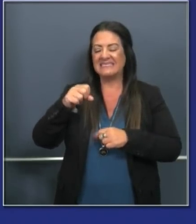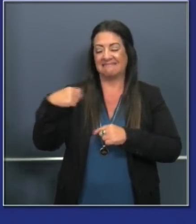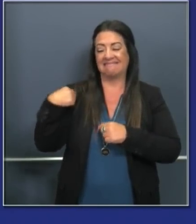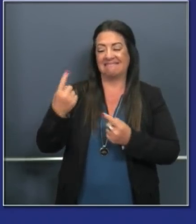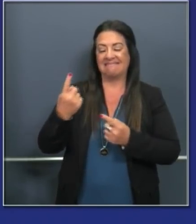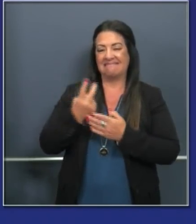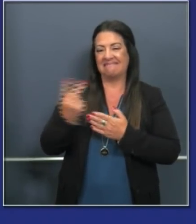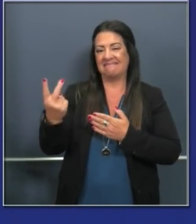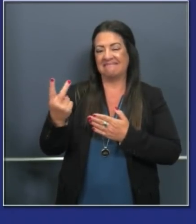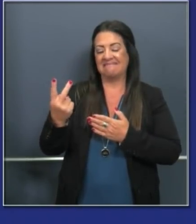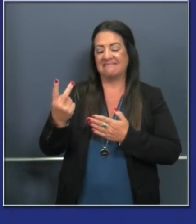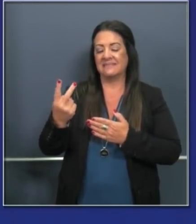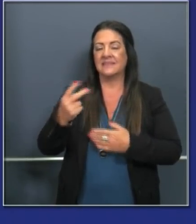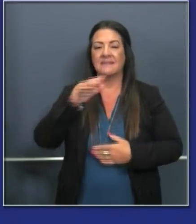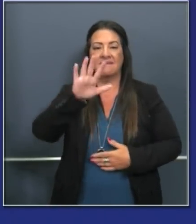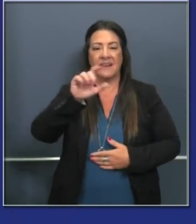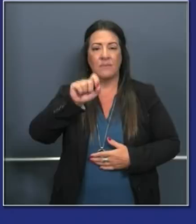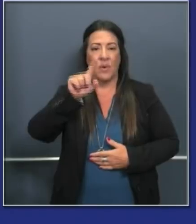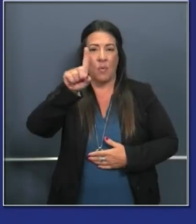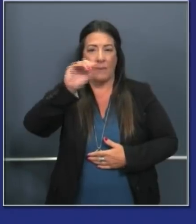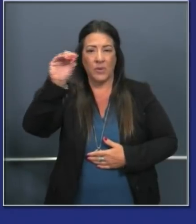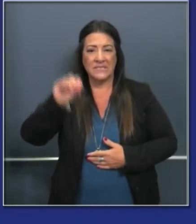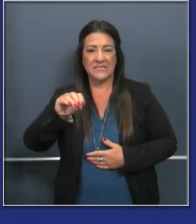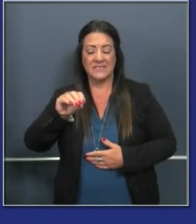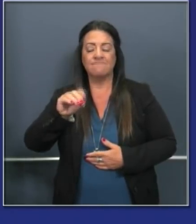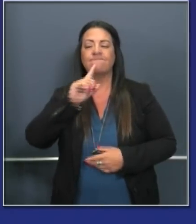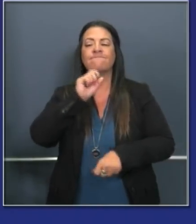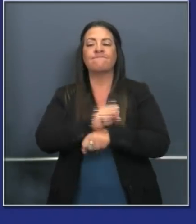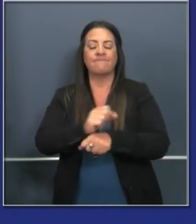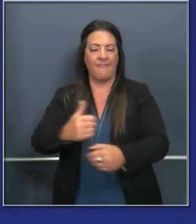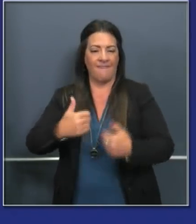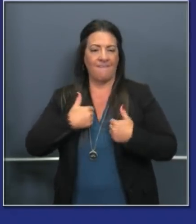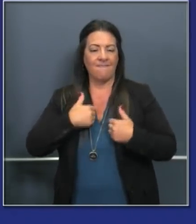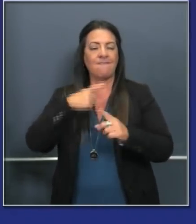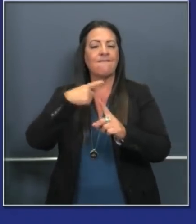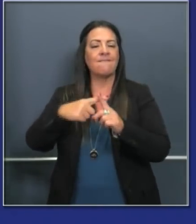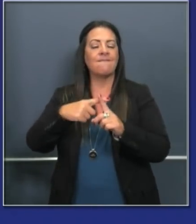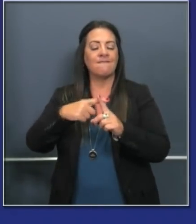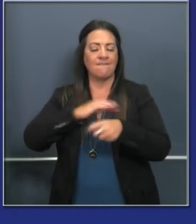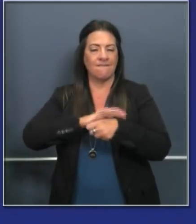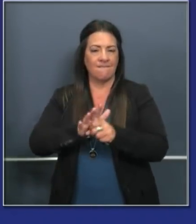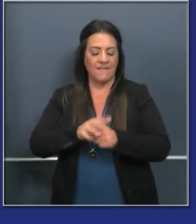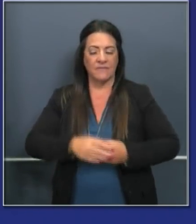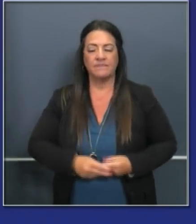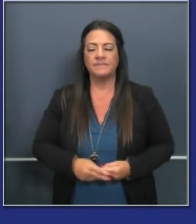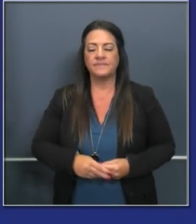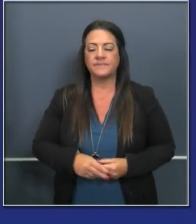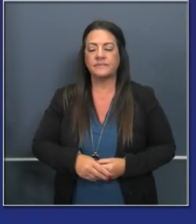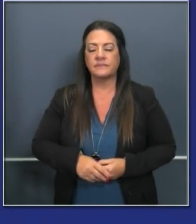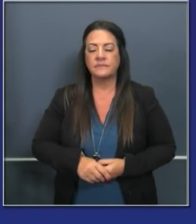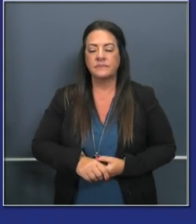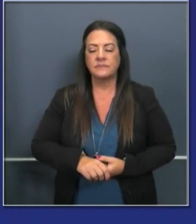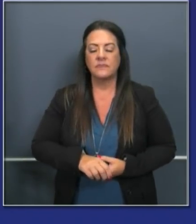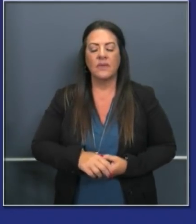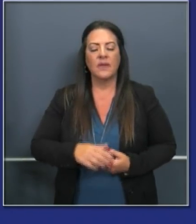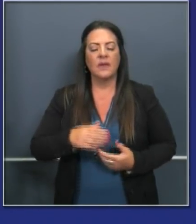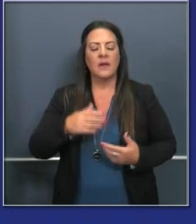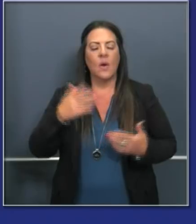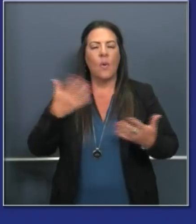CAUTION THE POSITIVITY RATE HAS BEGUN TO INCREASE OVER THE COURSE OF THE LAST FEW WEEKS